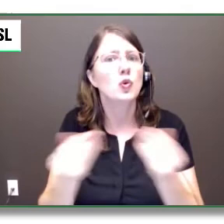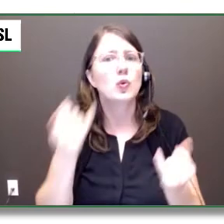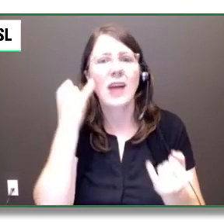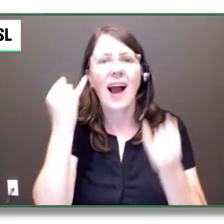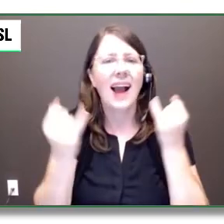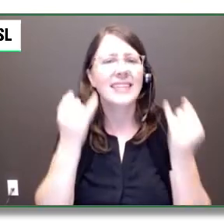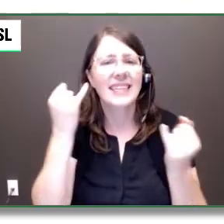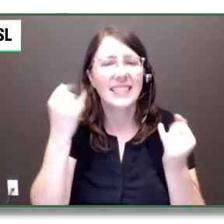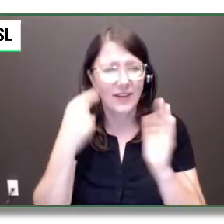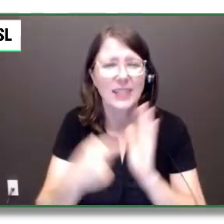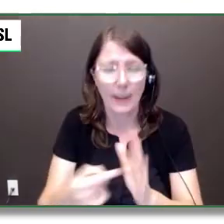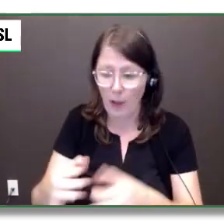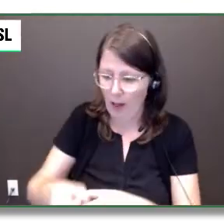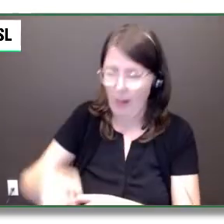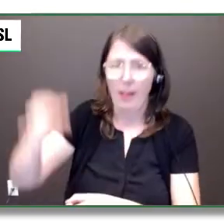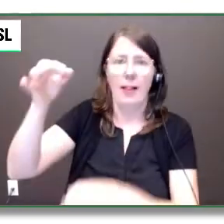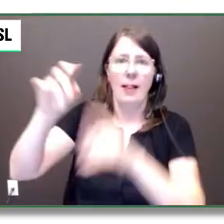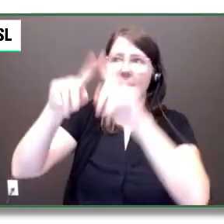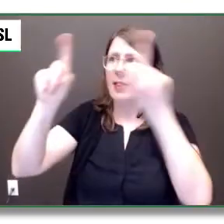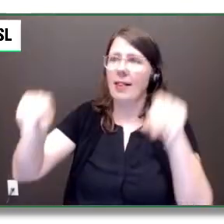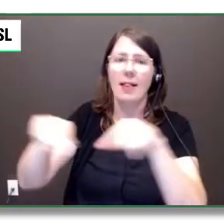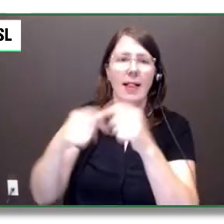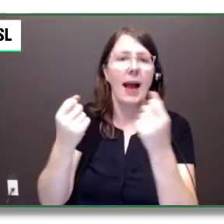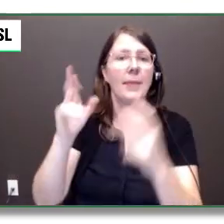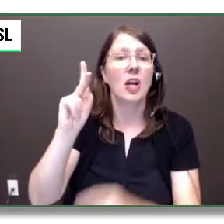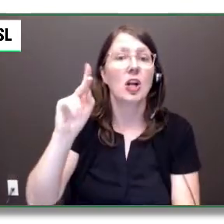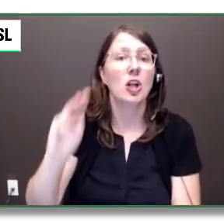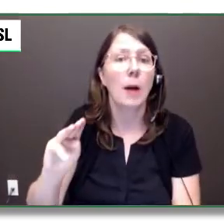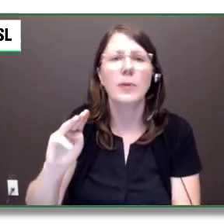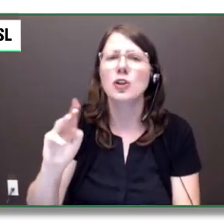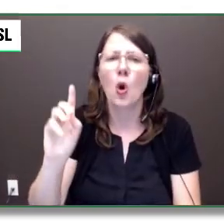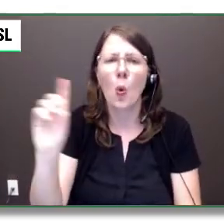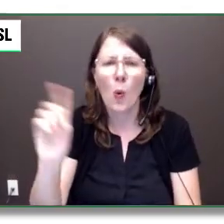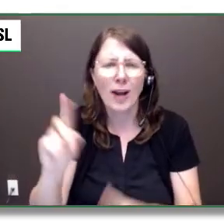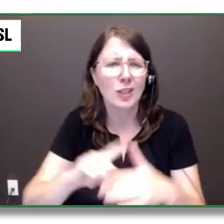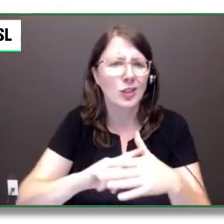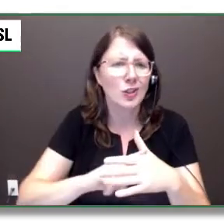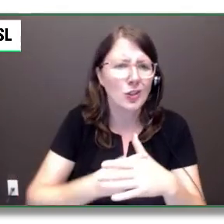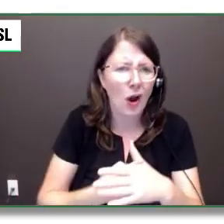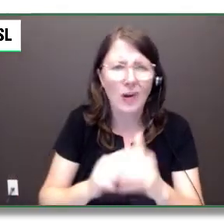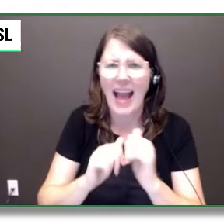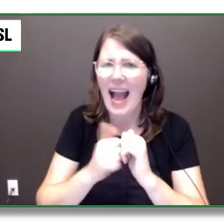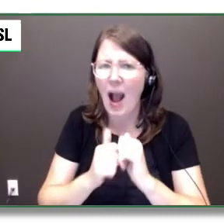Uh well we're as we do our research we're in uh constant um discussions with